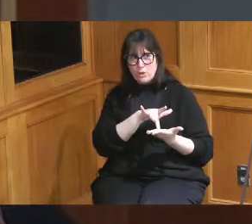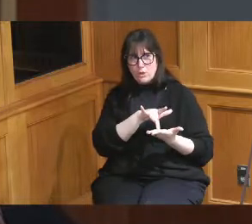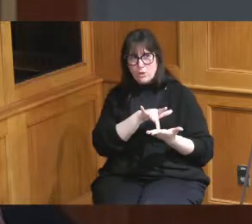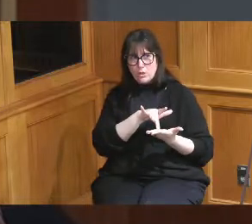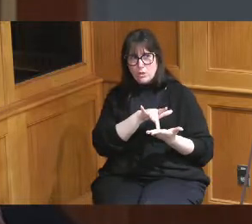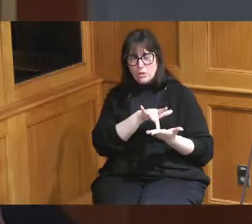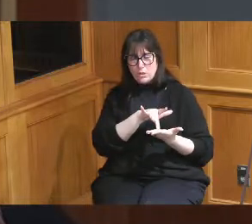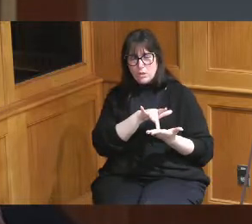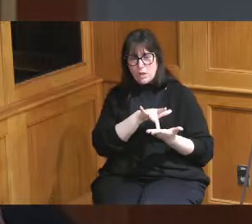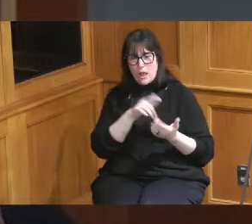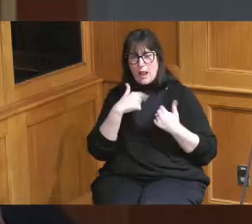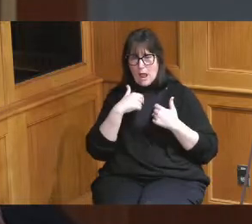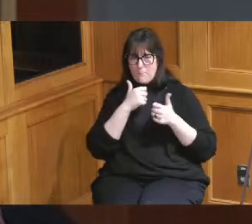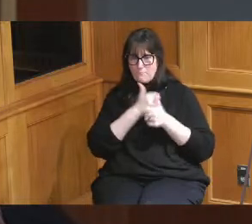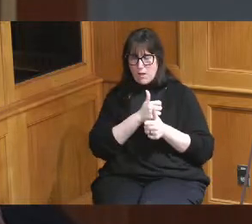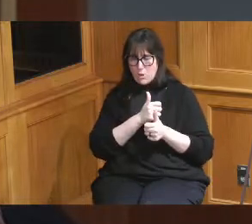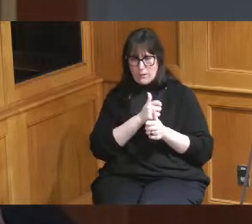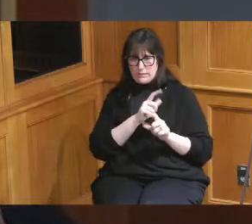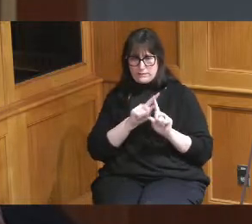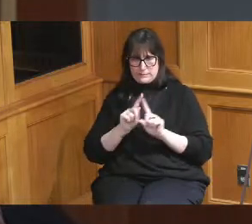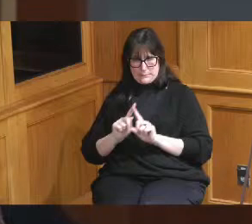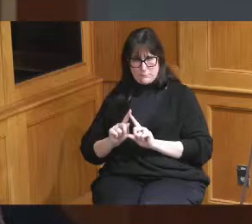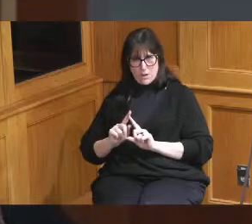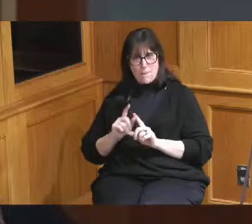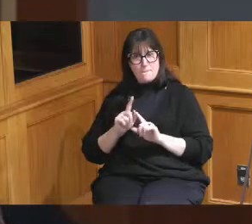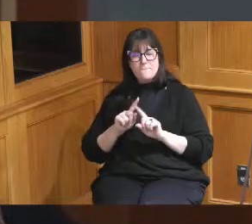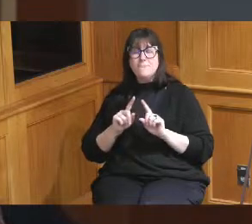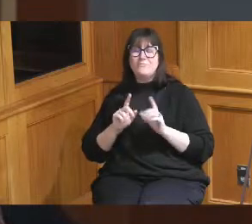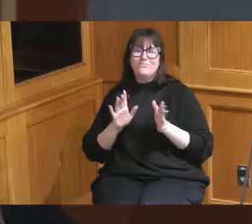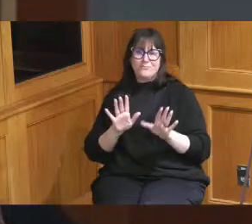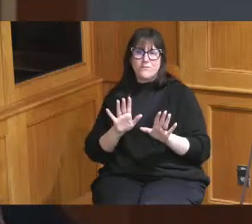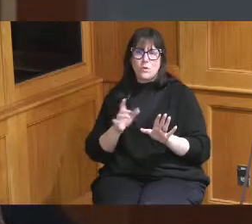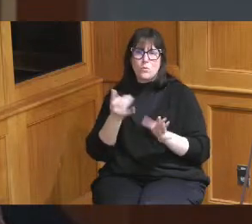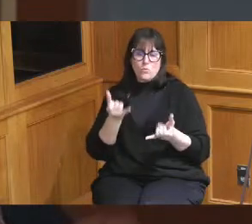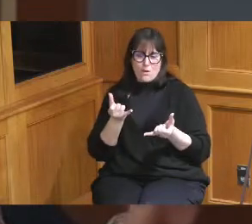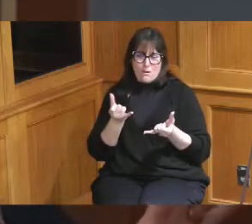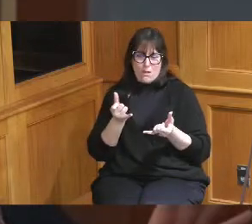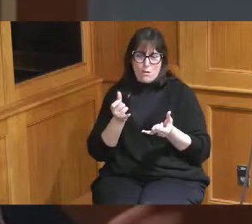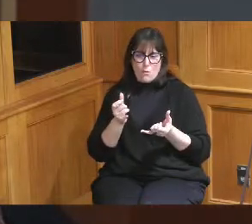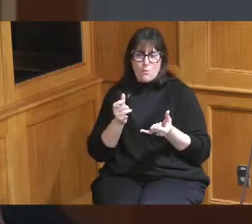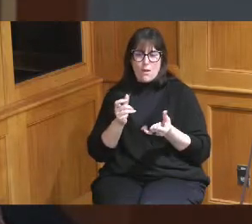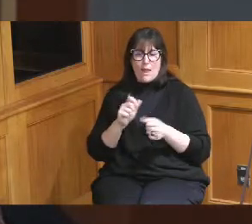all of that and so as of right now I had to do an environmental review it's up for review of a FEMA